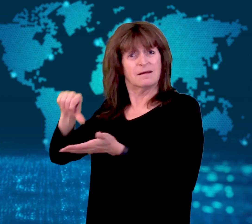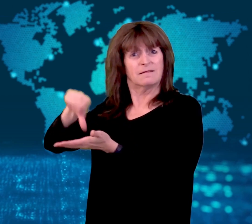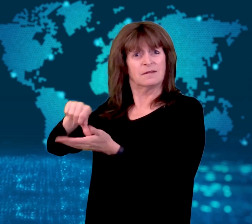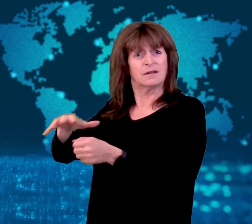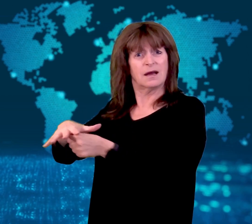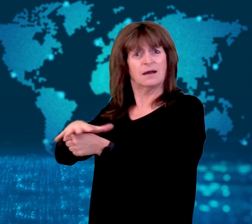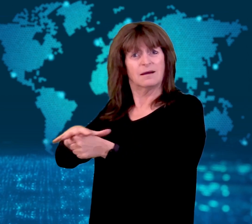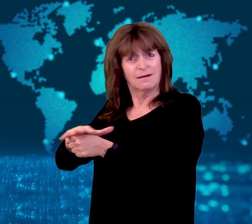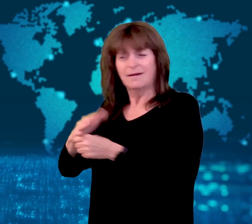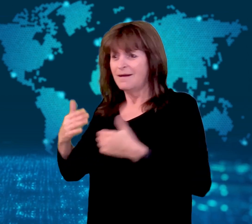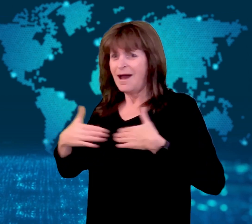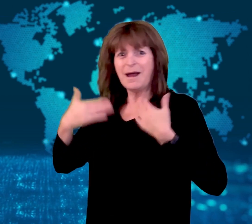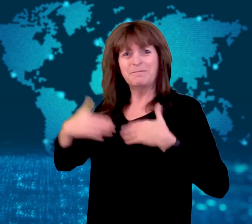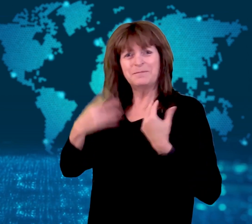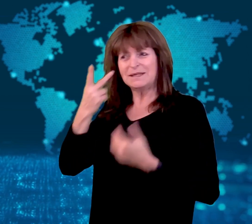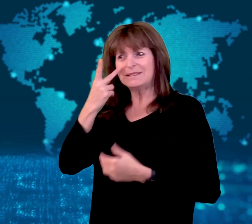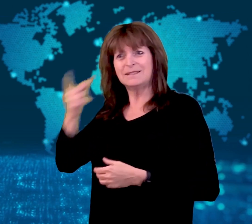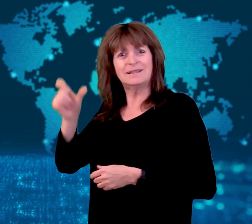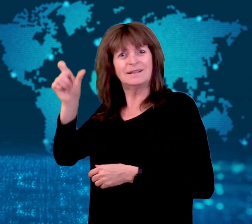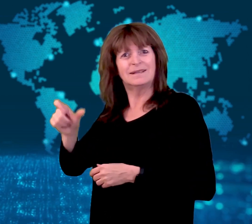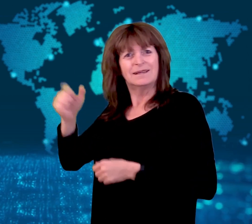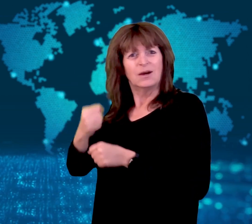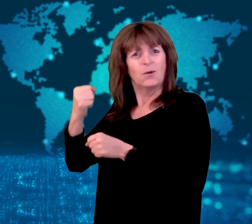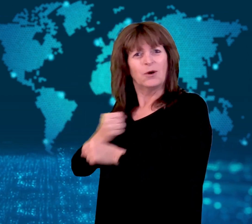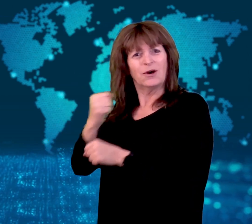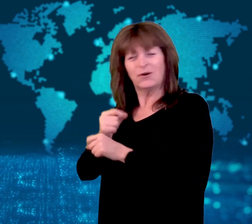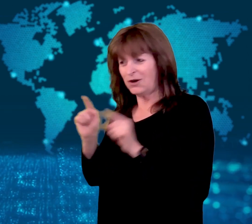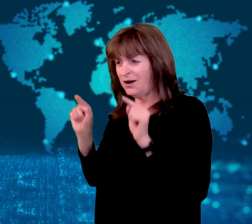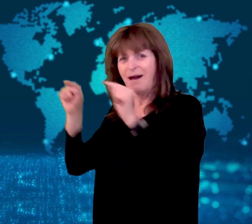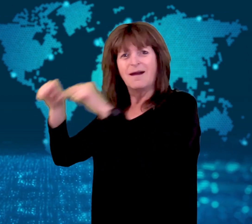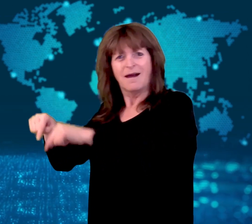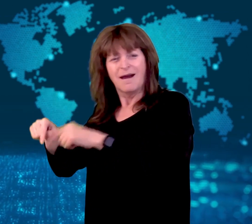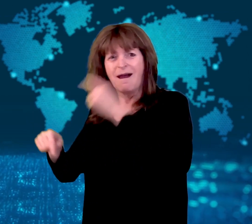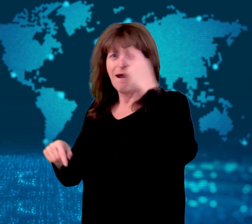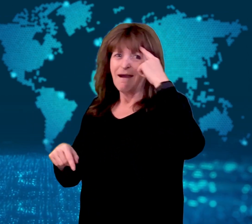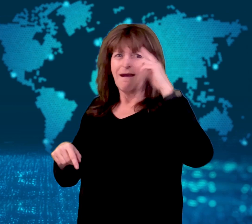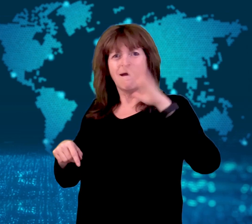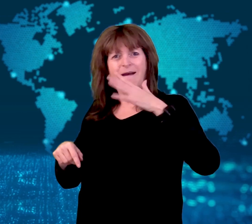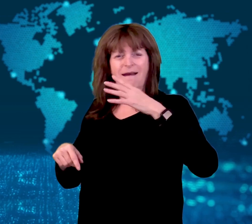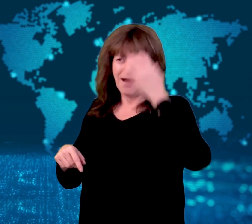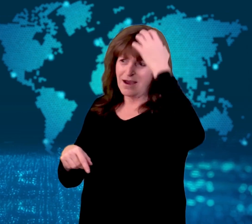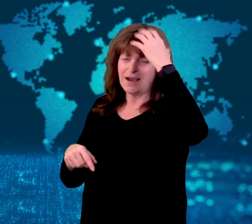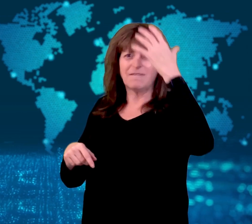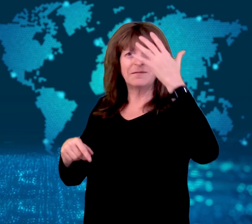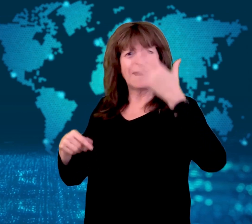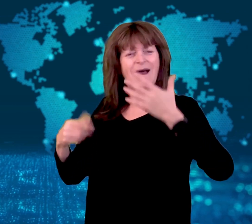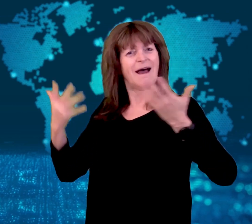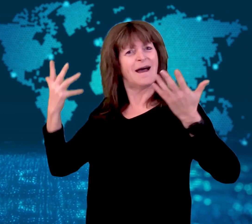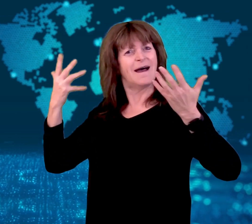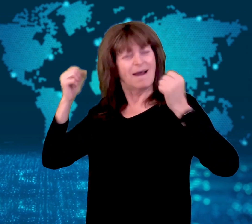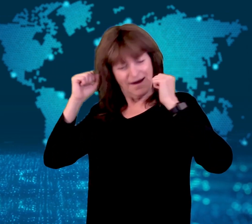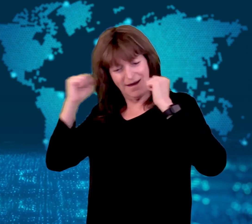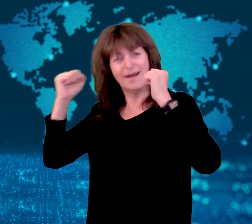Local villagers were happy to see the workers, thinking